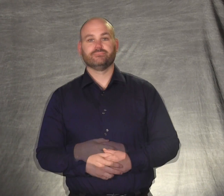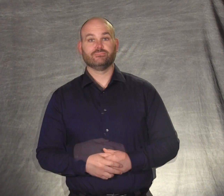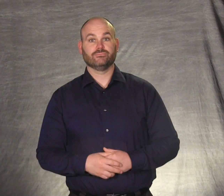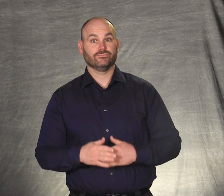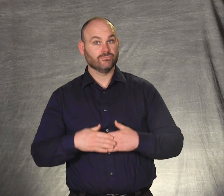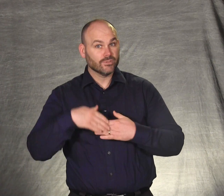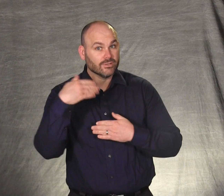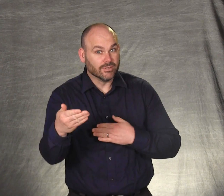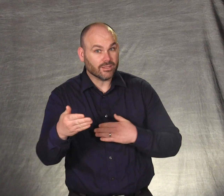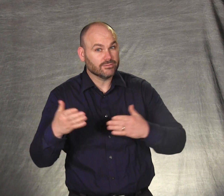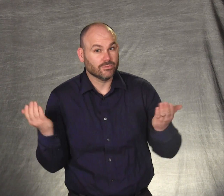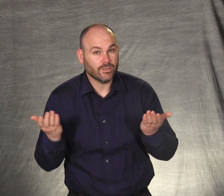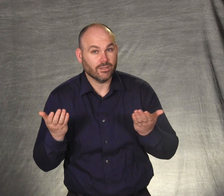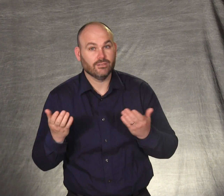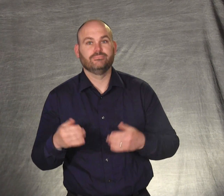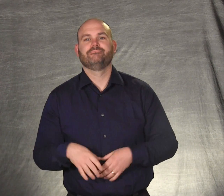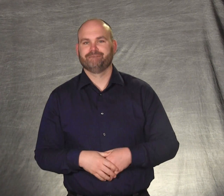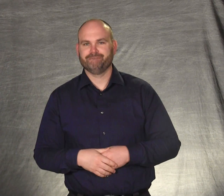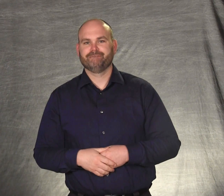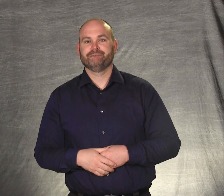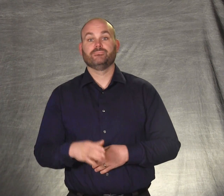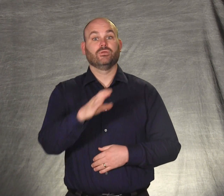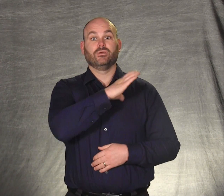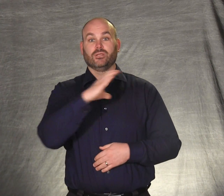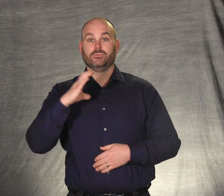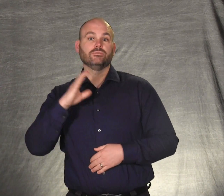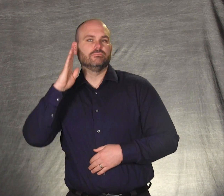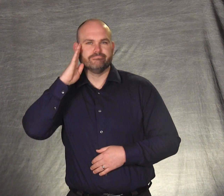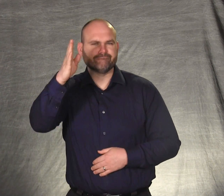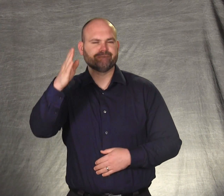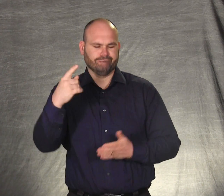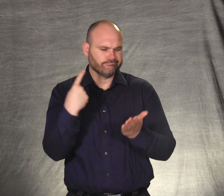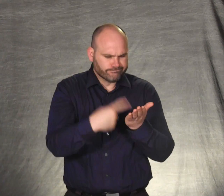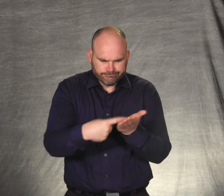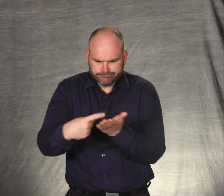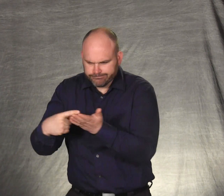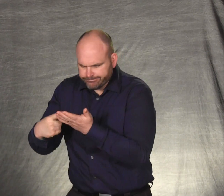What’s next? The Commission will discuss